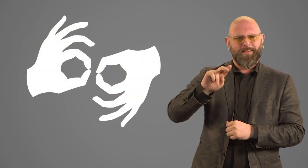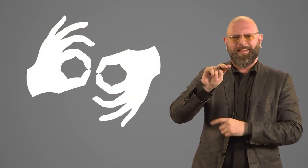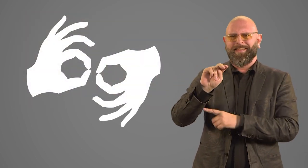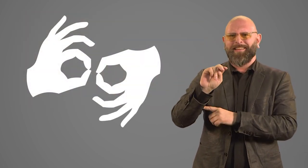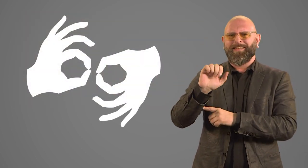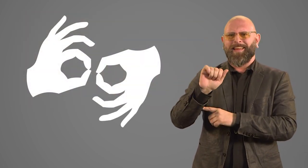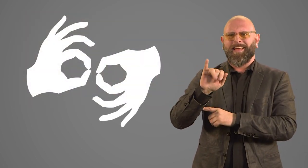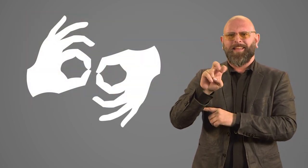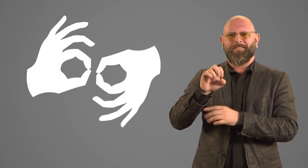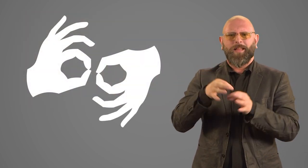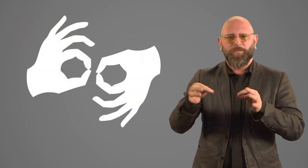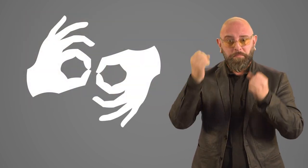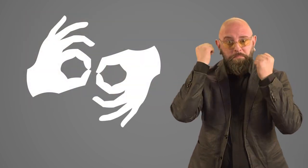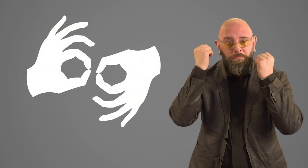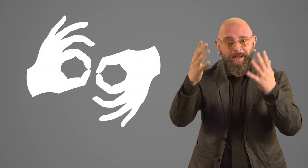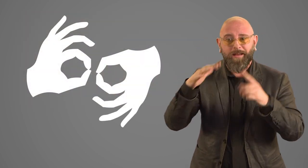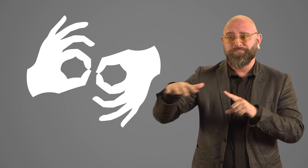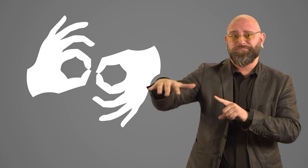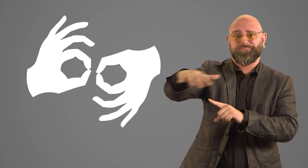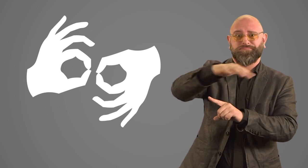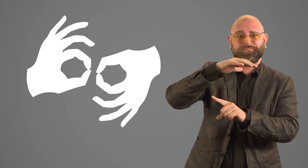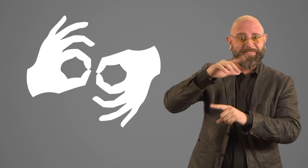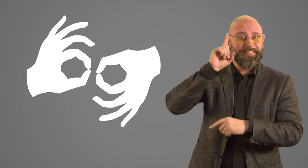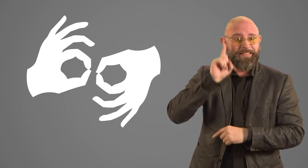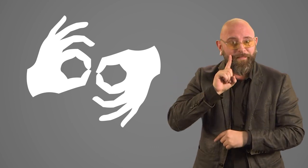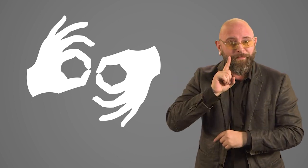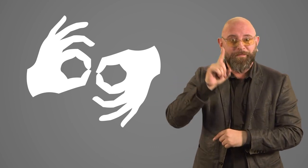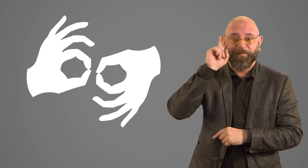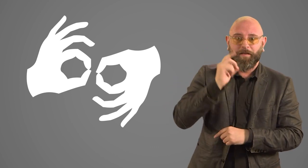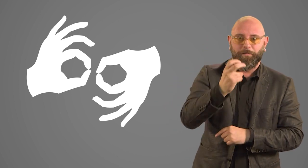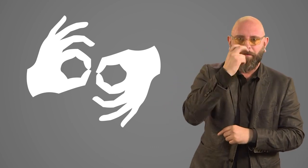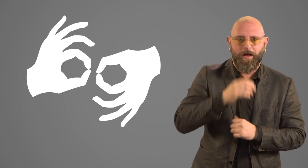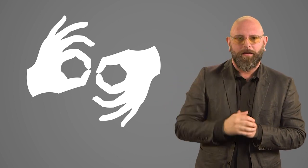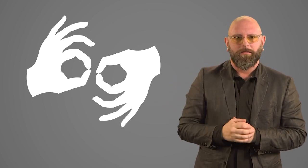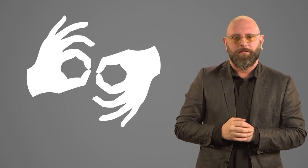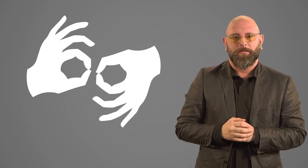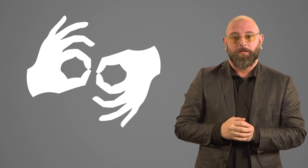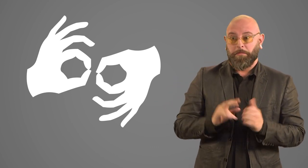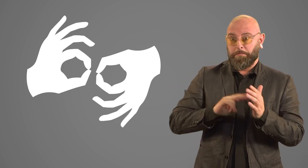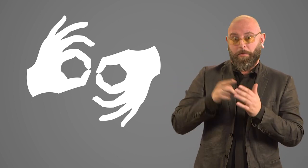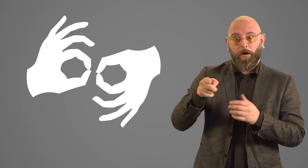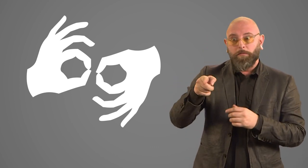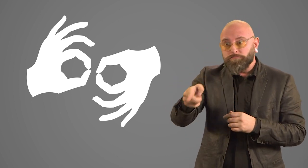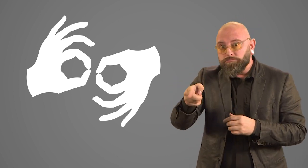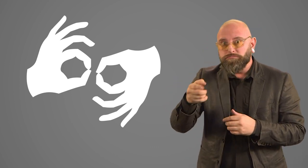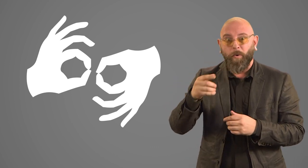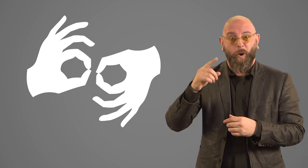Remember A S L is the native language of many people who are deaf or deafblind.